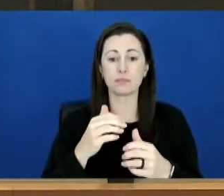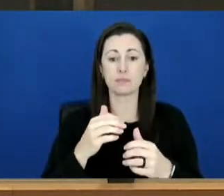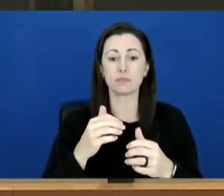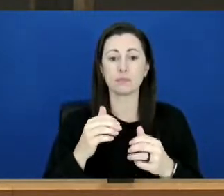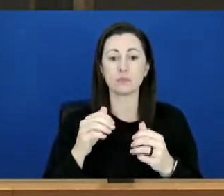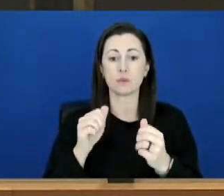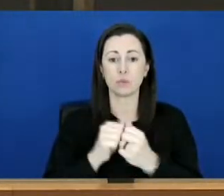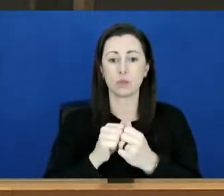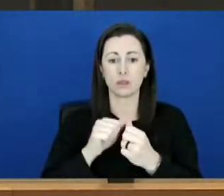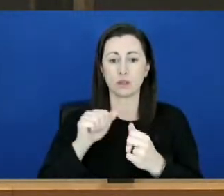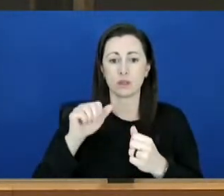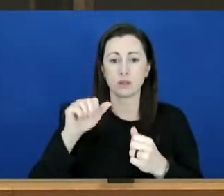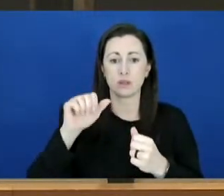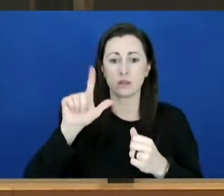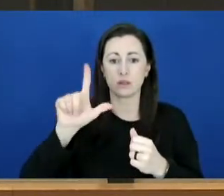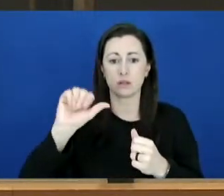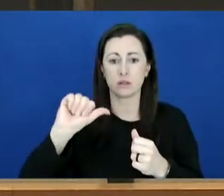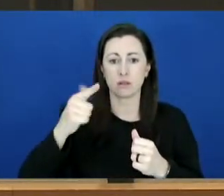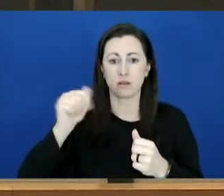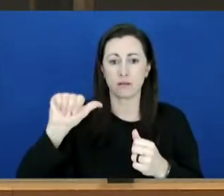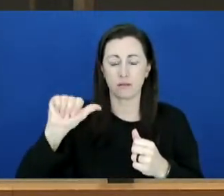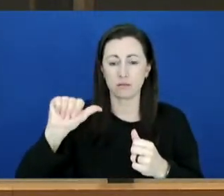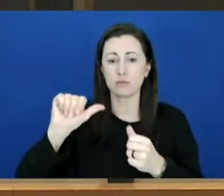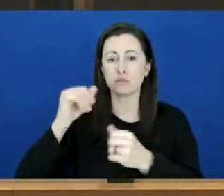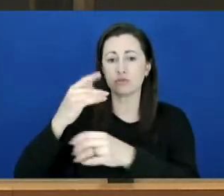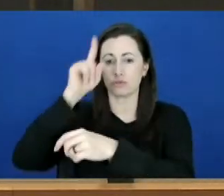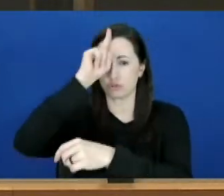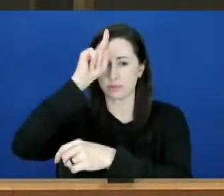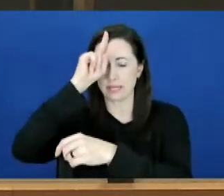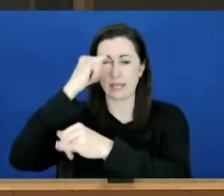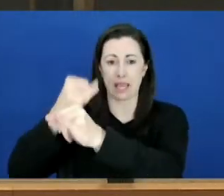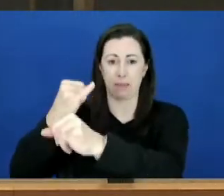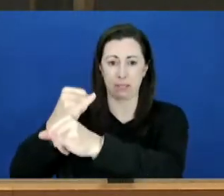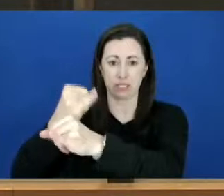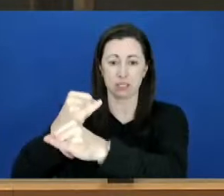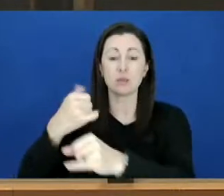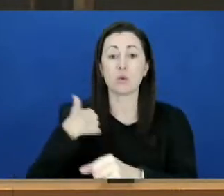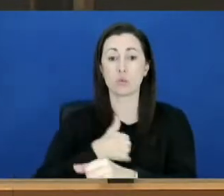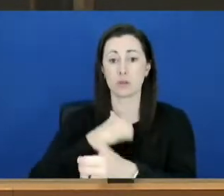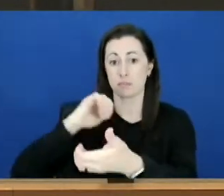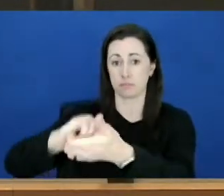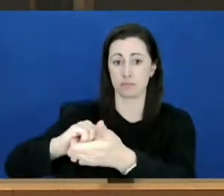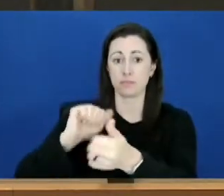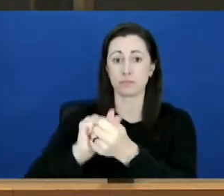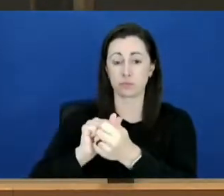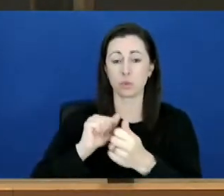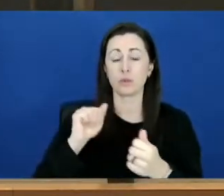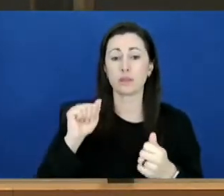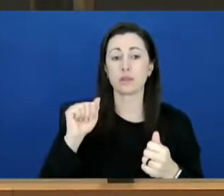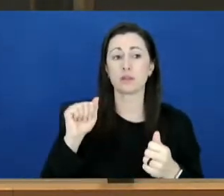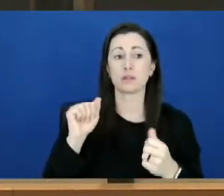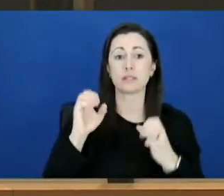TEACHER TO TEACHER PARTNERSHIP,